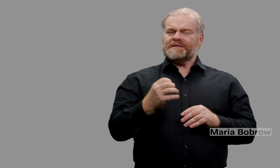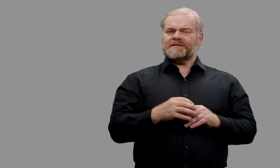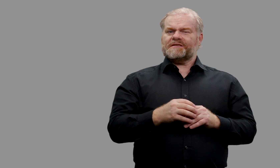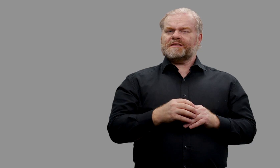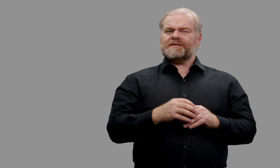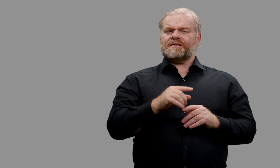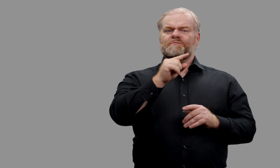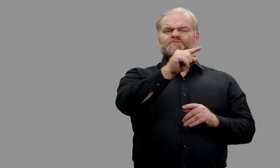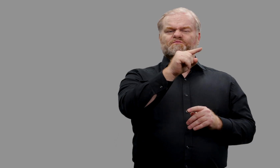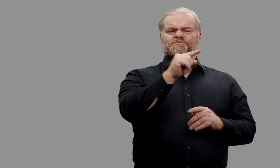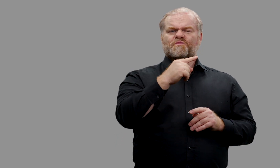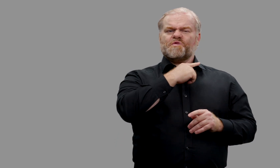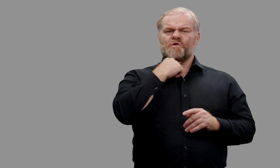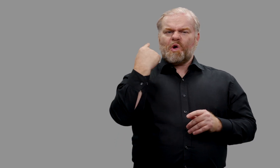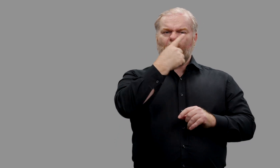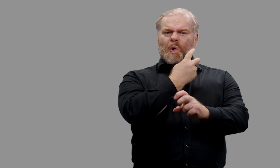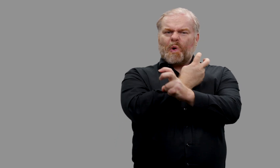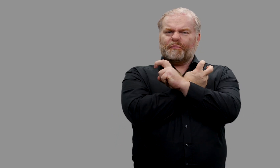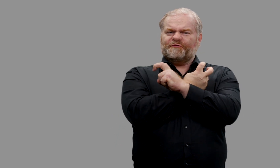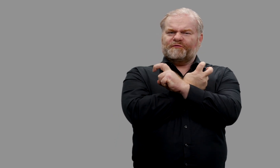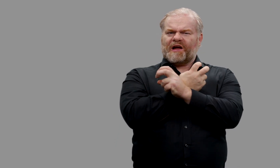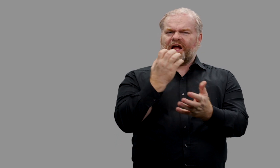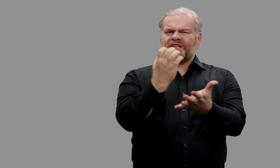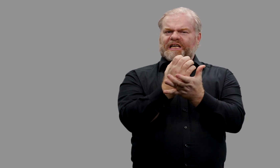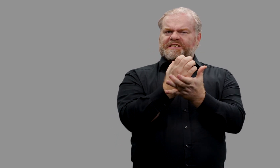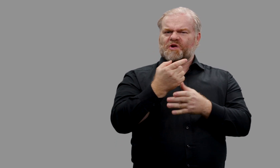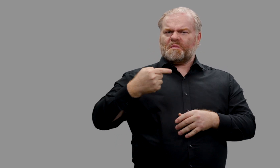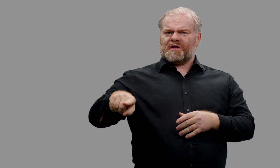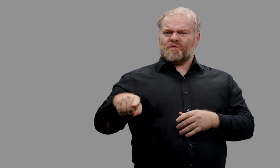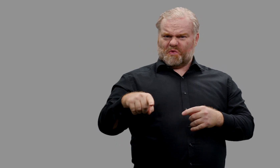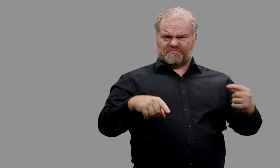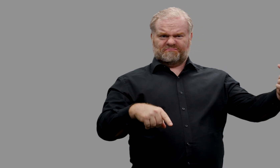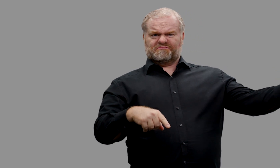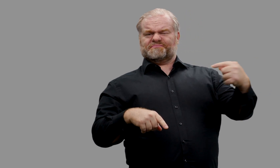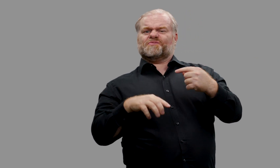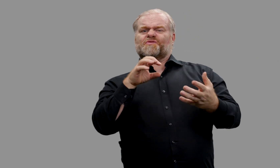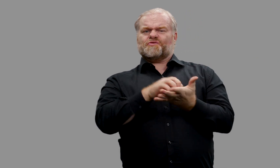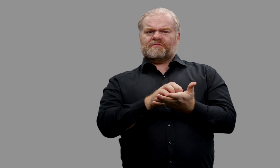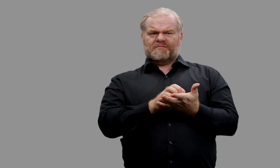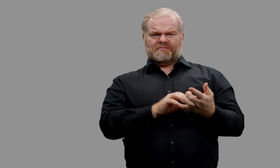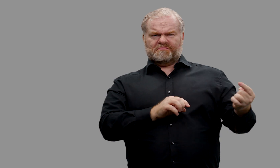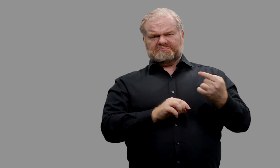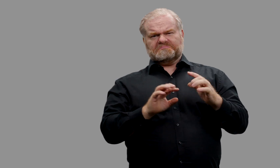the Totenkopf Einsatzkommando arrived in the city.